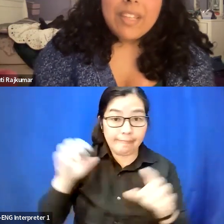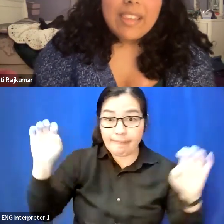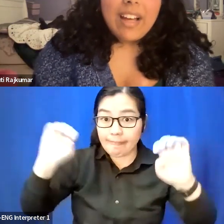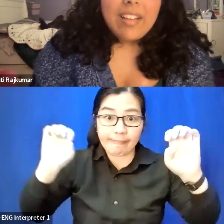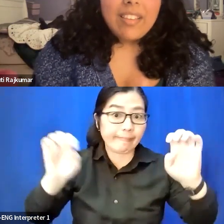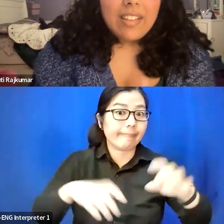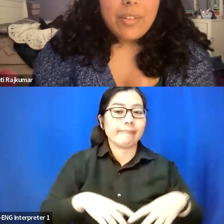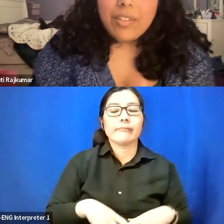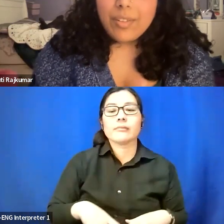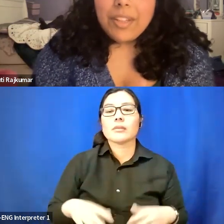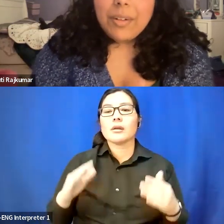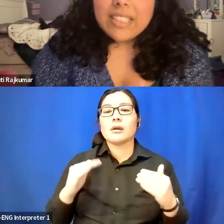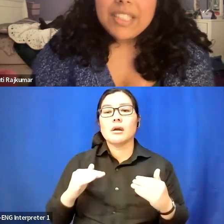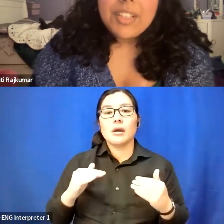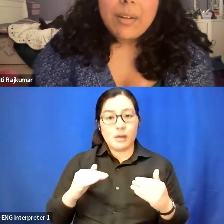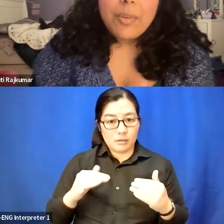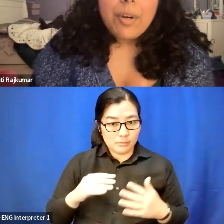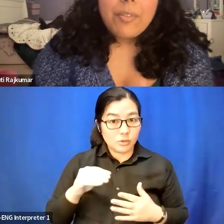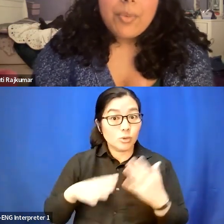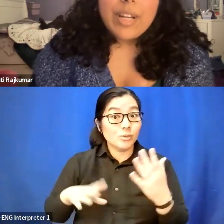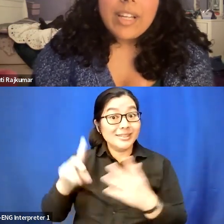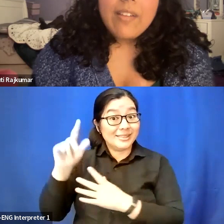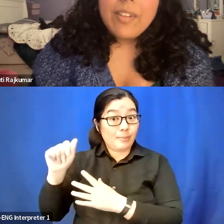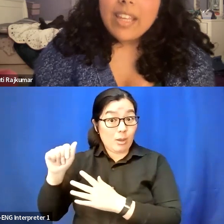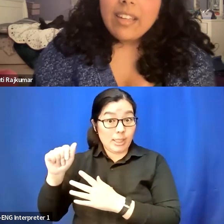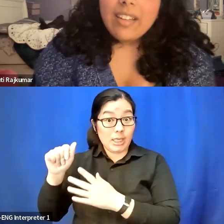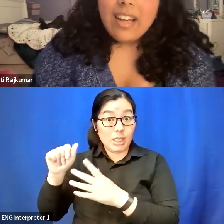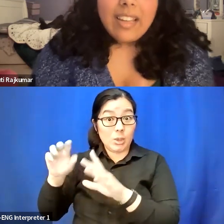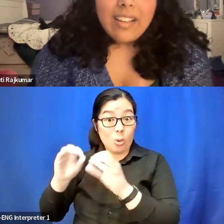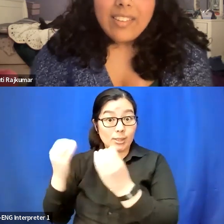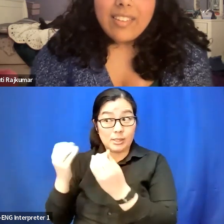that the student disability organization that I was a part of was trying to advocate